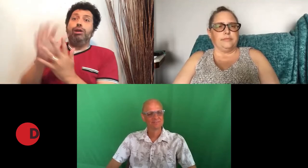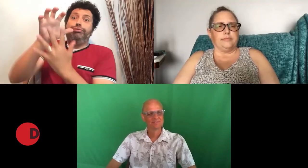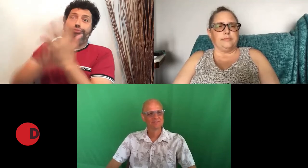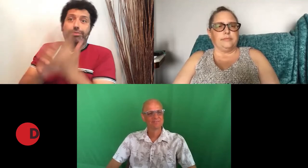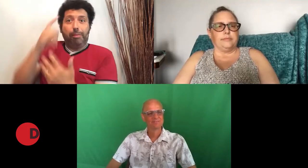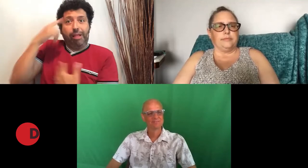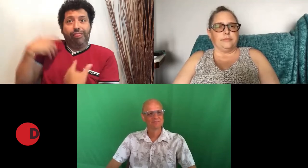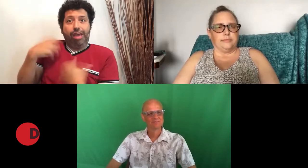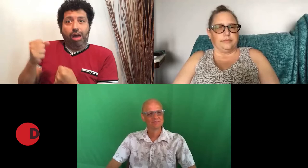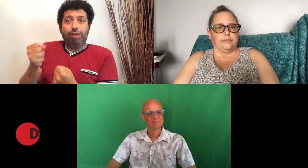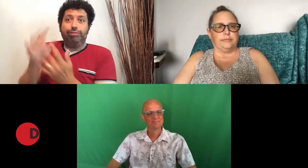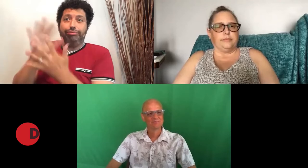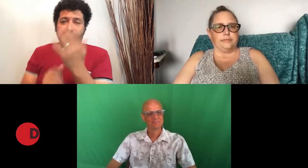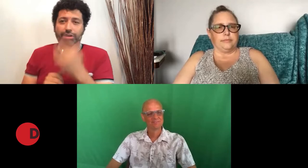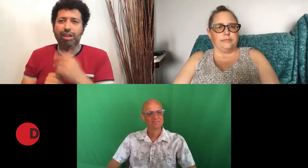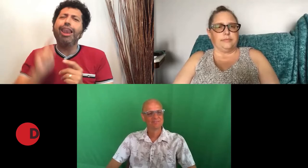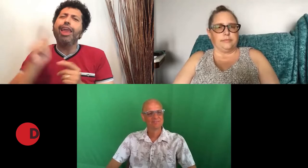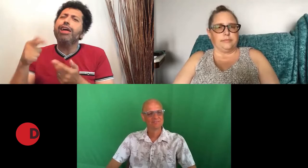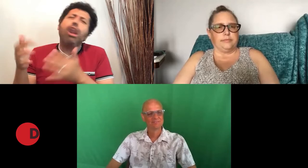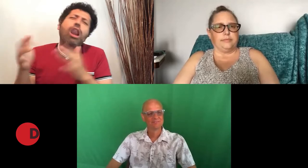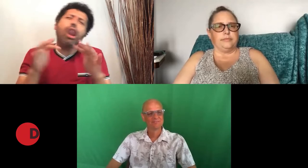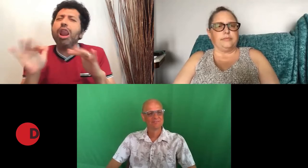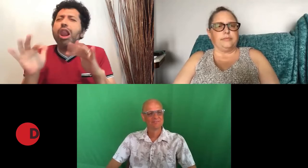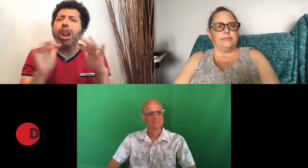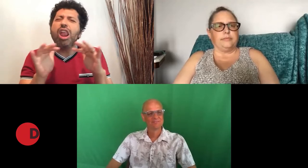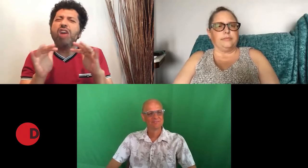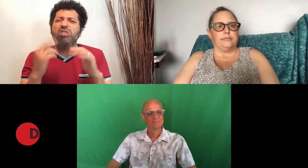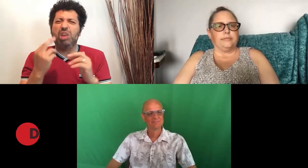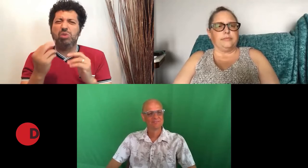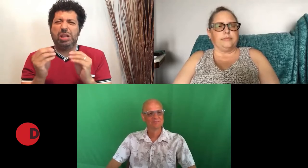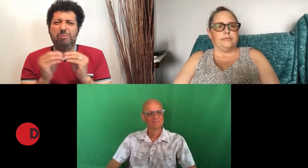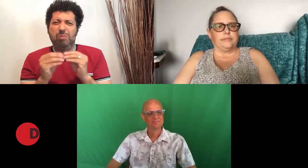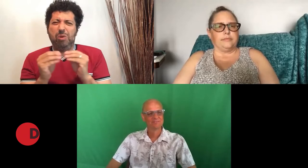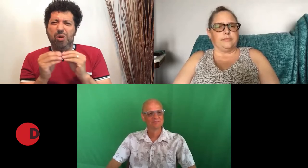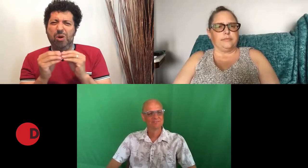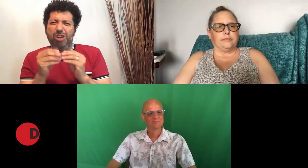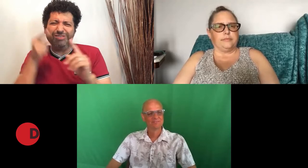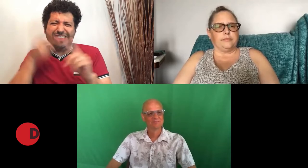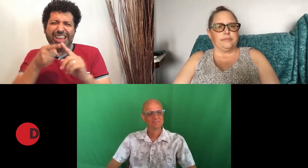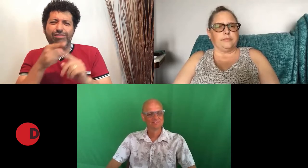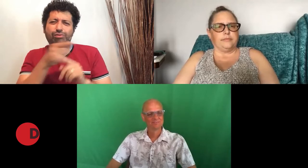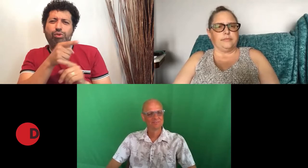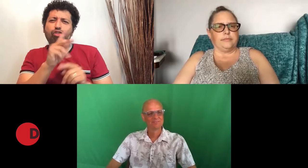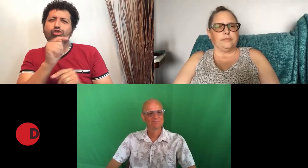Robert elaborated on mental health issues then when we discussed further,